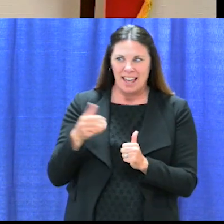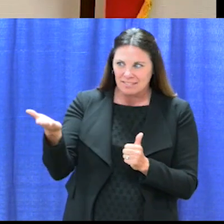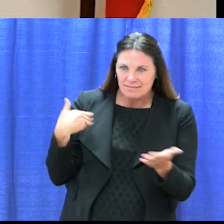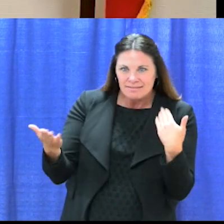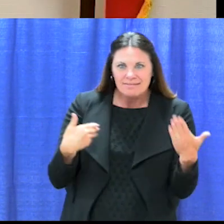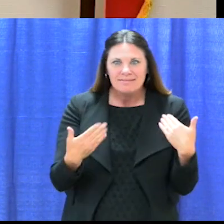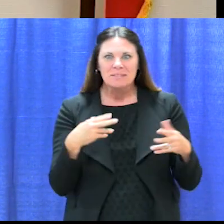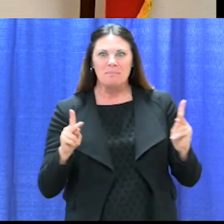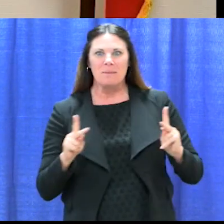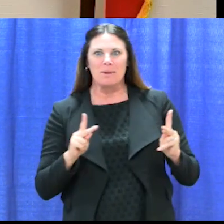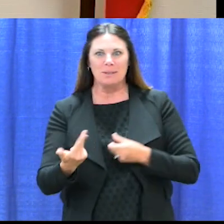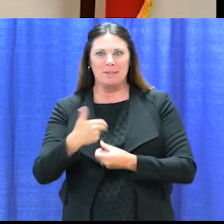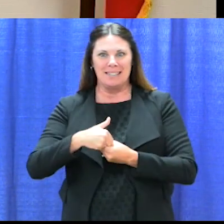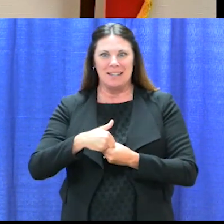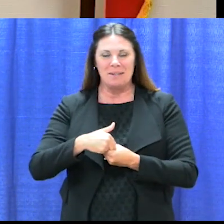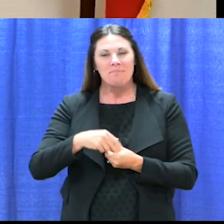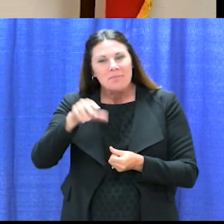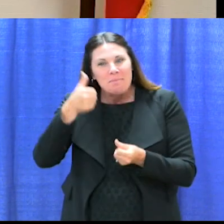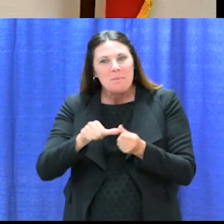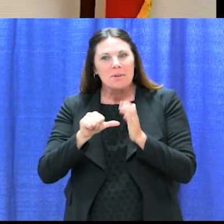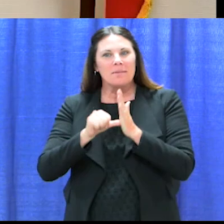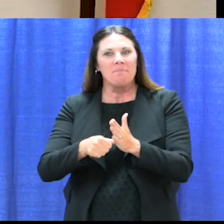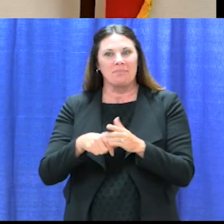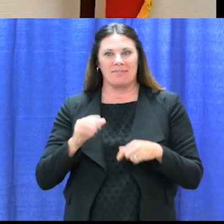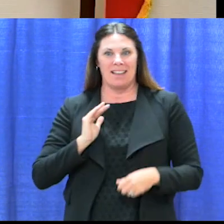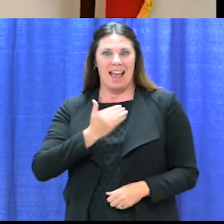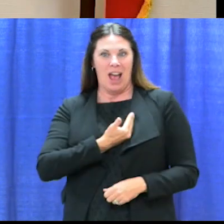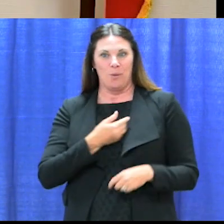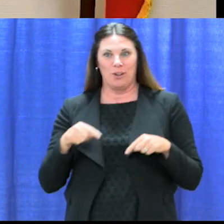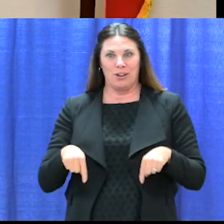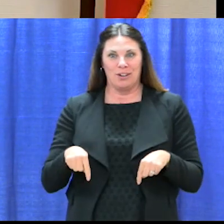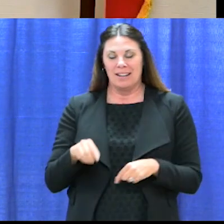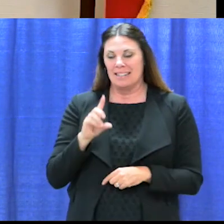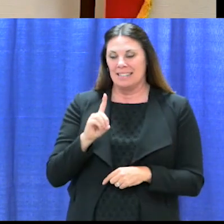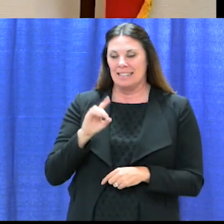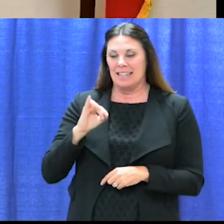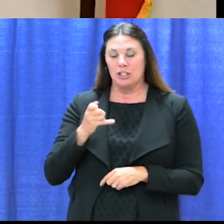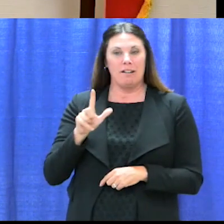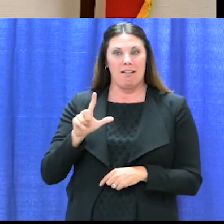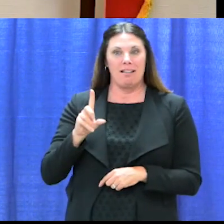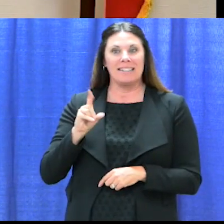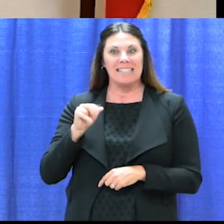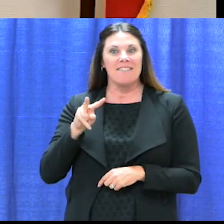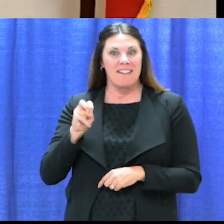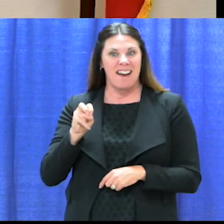Again digitaldividetaskforce@cde.ca.gov is the way to express interest.